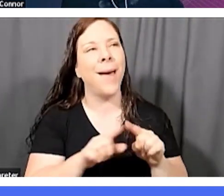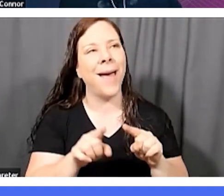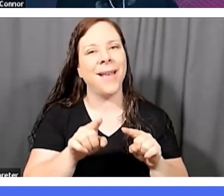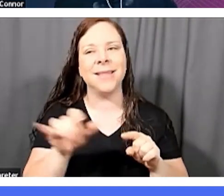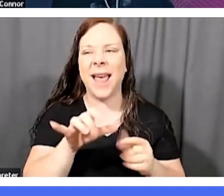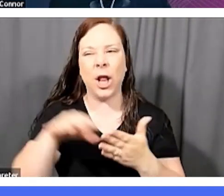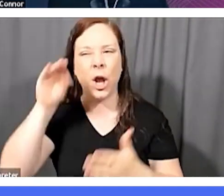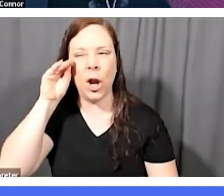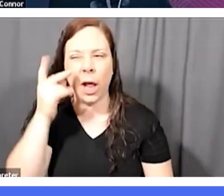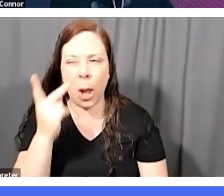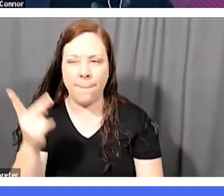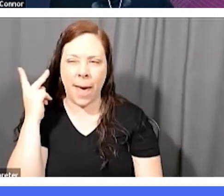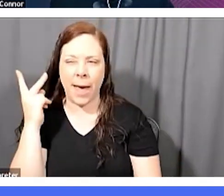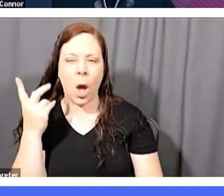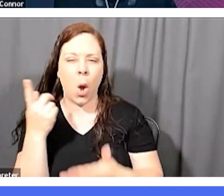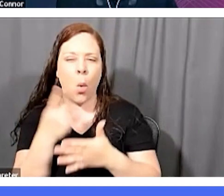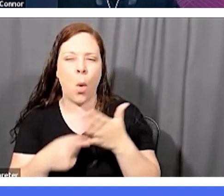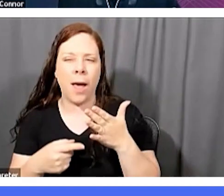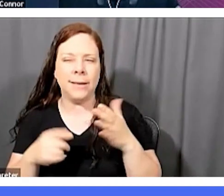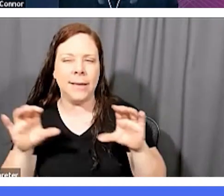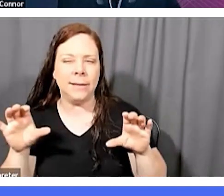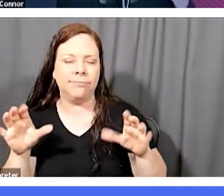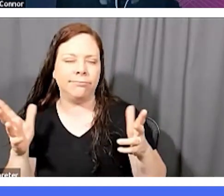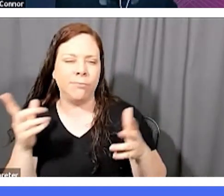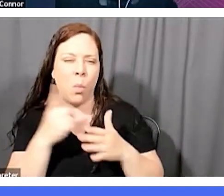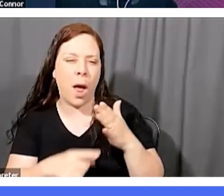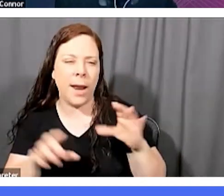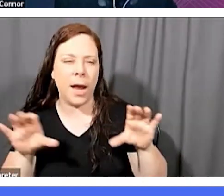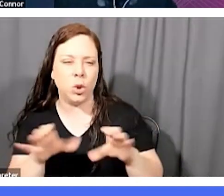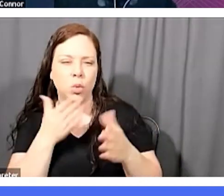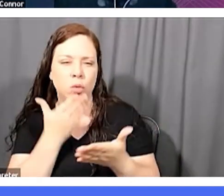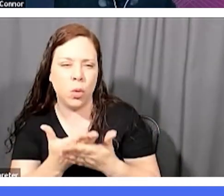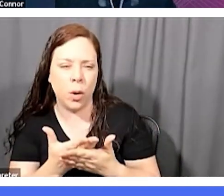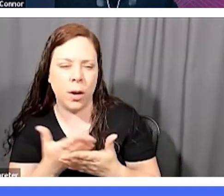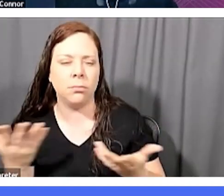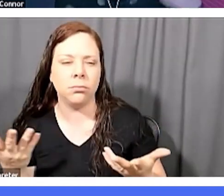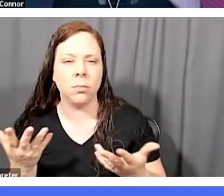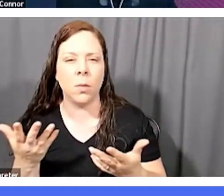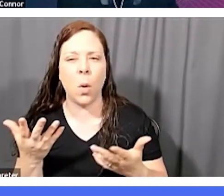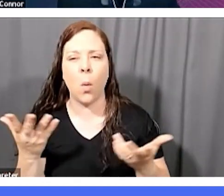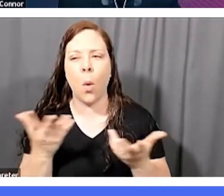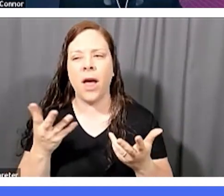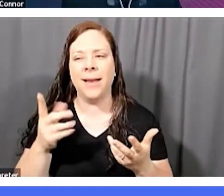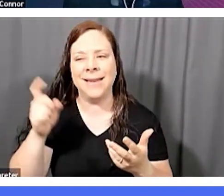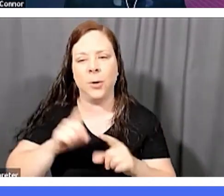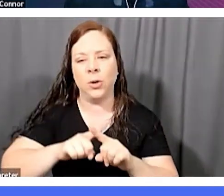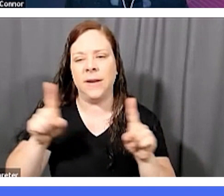What should I do next time other than hire a painter? But hey, that's an important part of learning and reflection, right? But clean up. Those kinds of things.